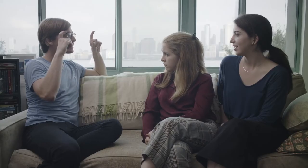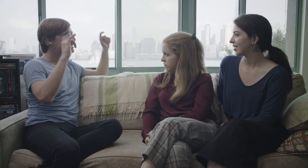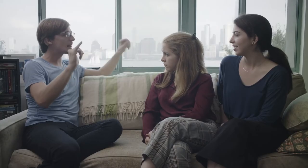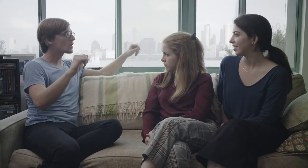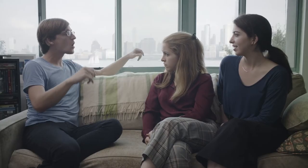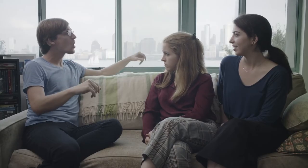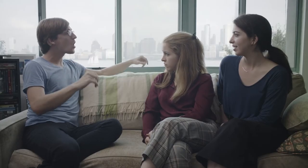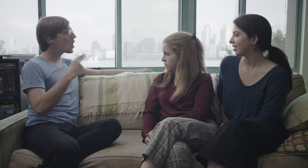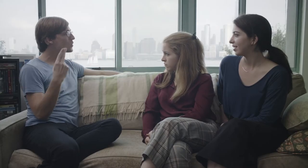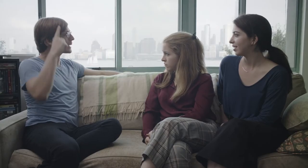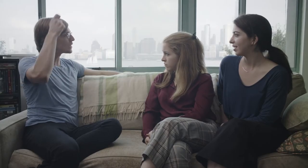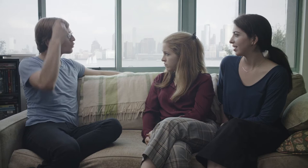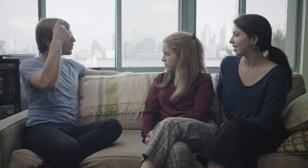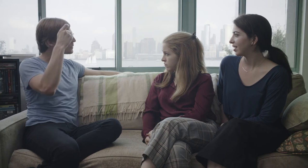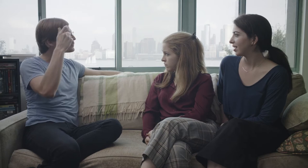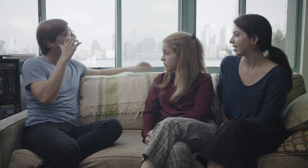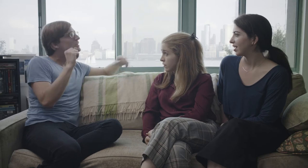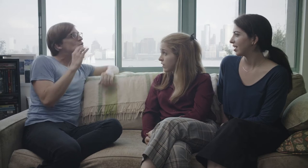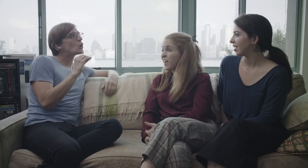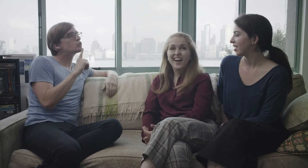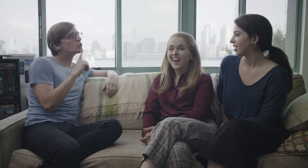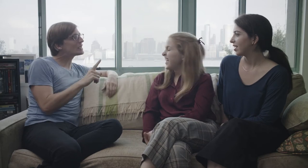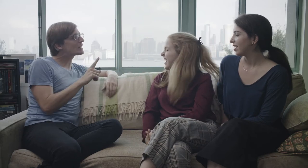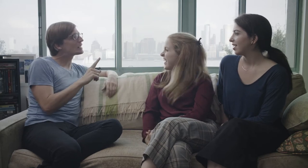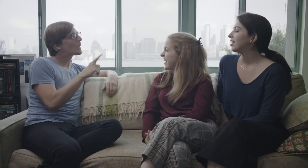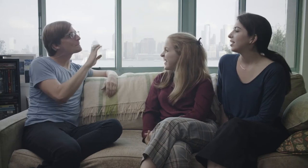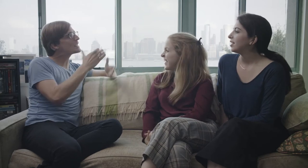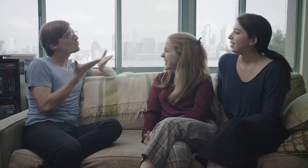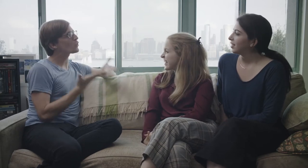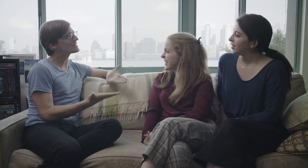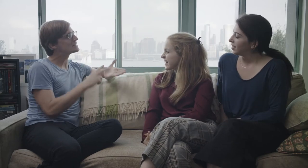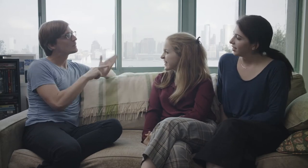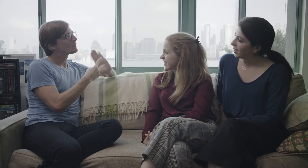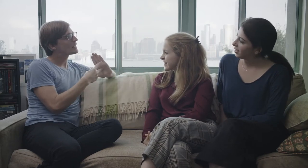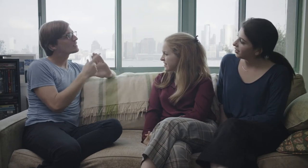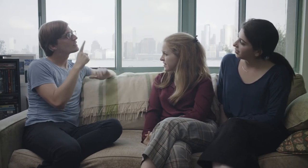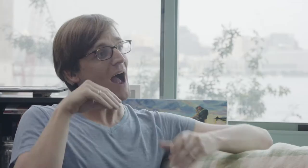And when I said that to them, it was like a light bulb went off in their head, that it was something they'd never thought of,